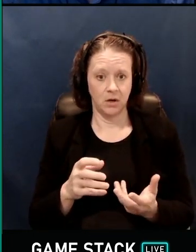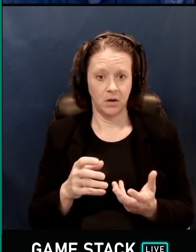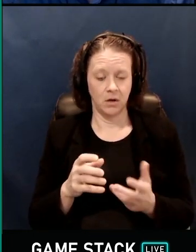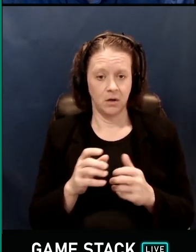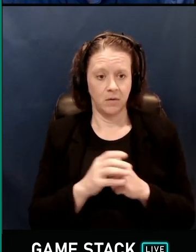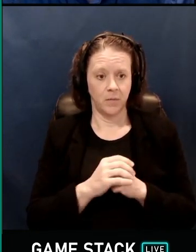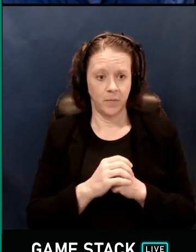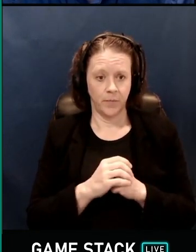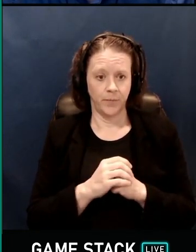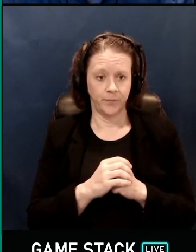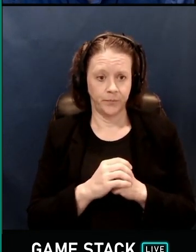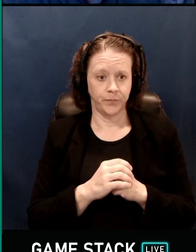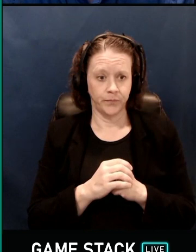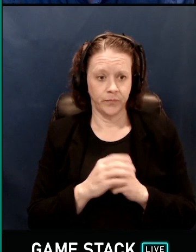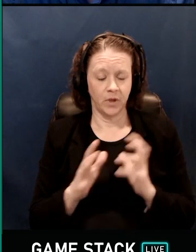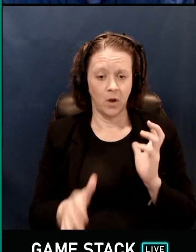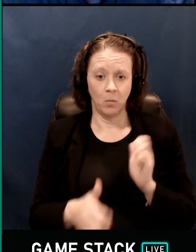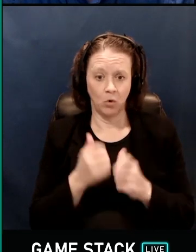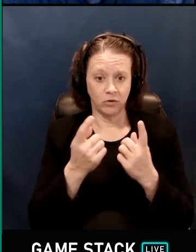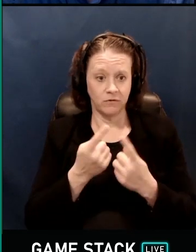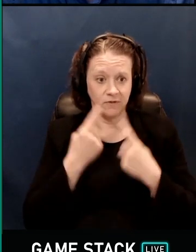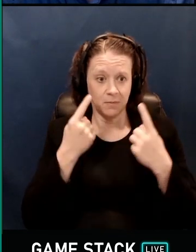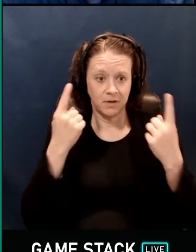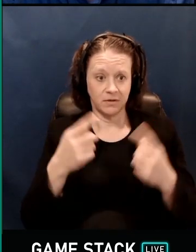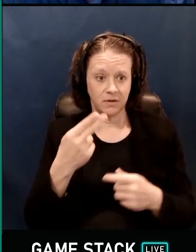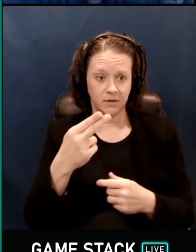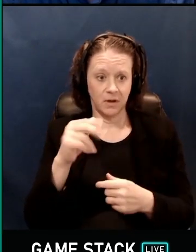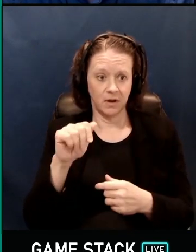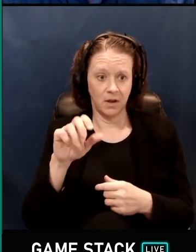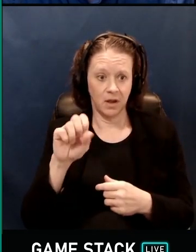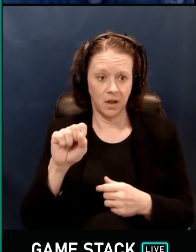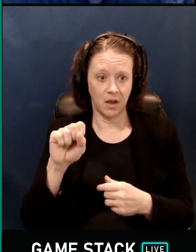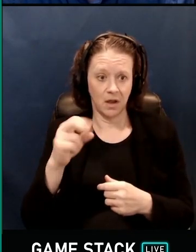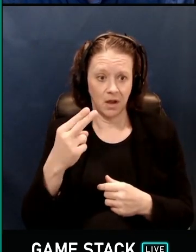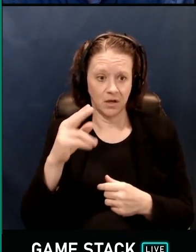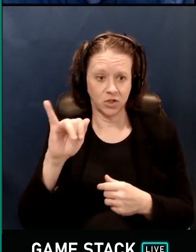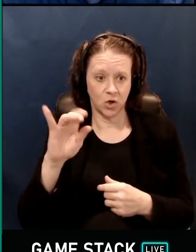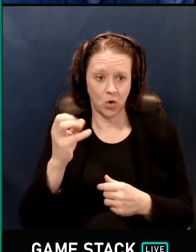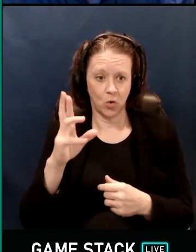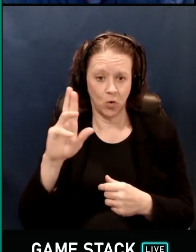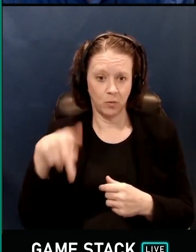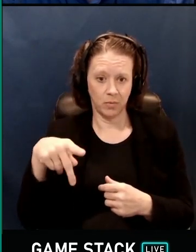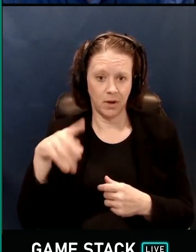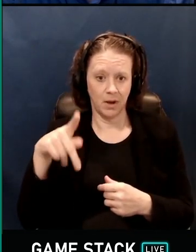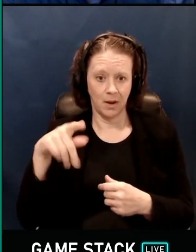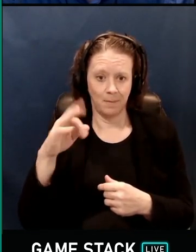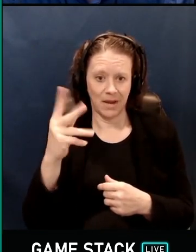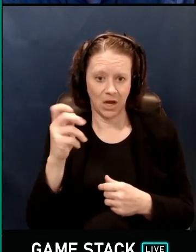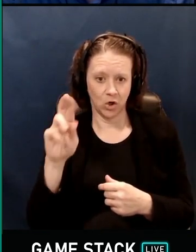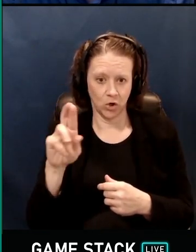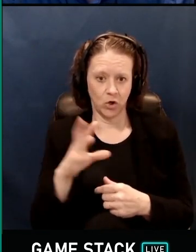The most famous two would be HashiCorp Packer and Azure Image builder, AIB